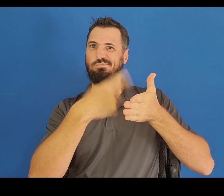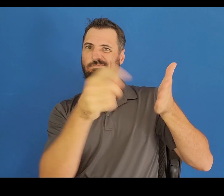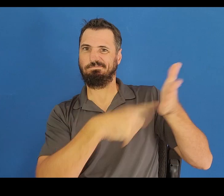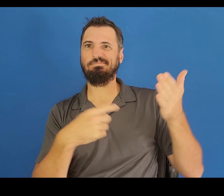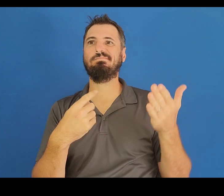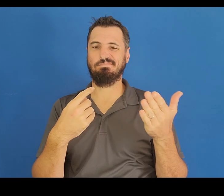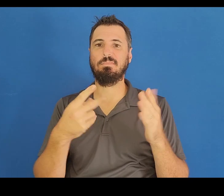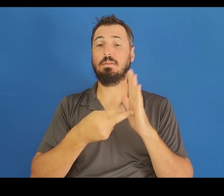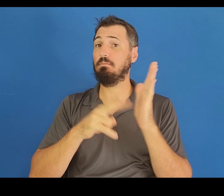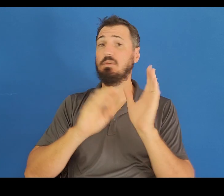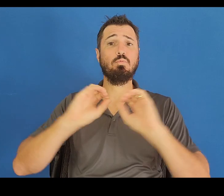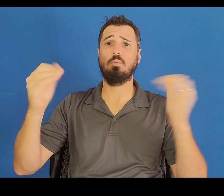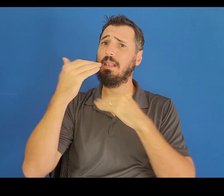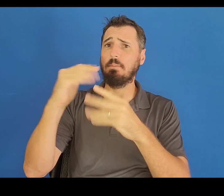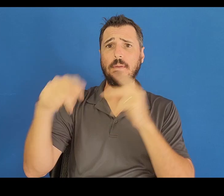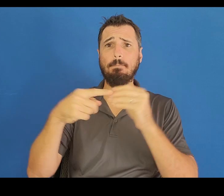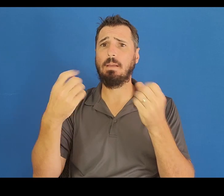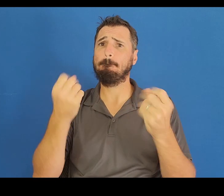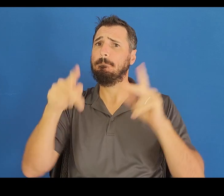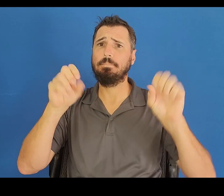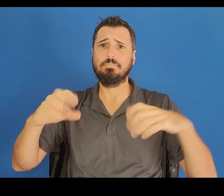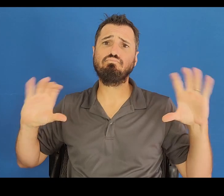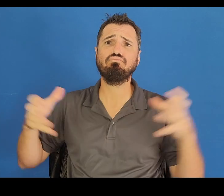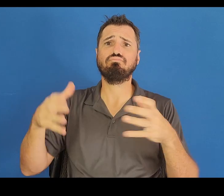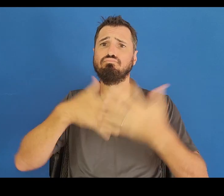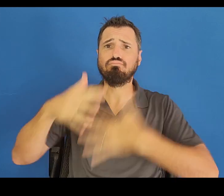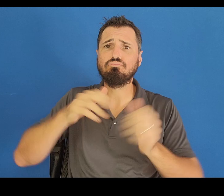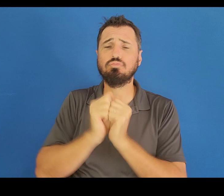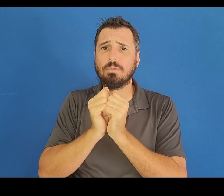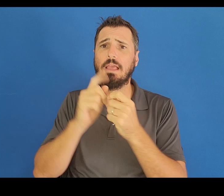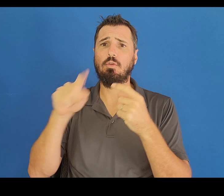This ends restrictions on social gatherings and professional events, as of now.